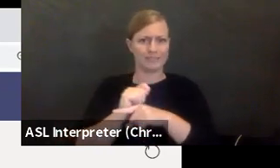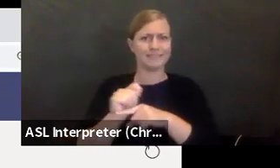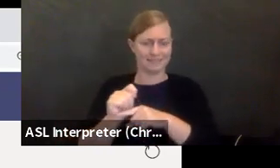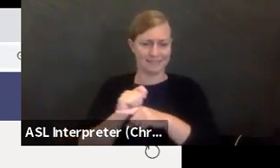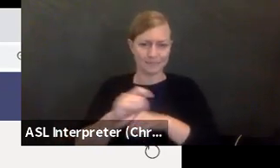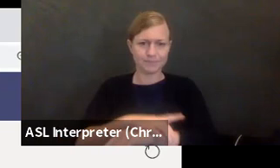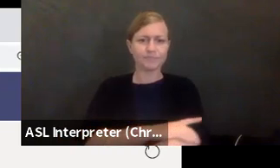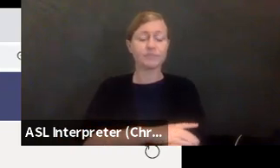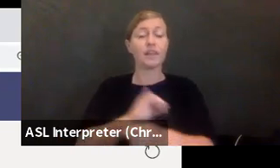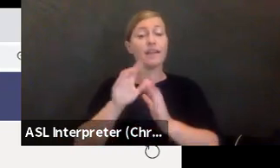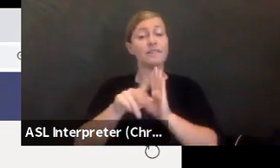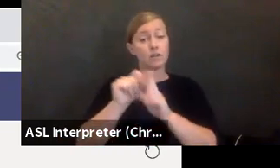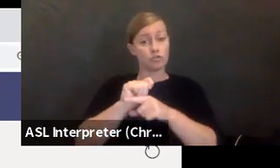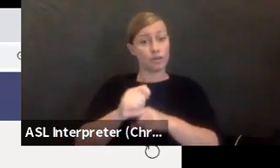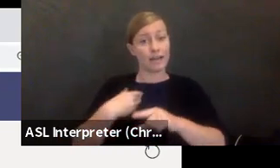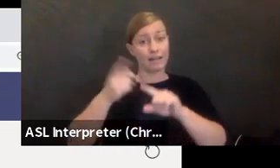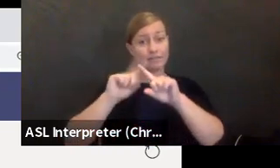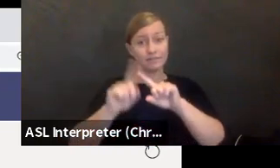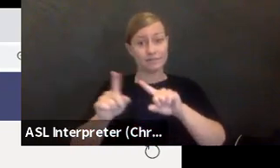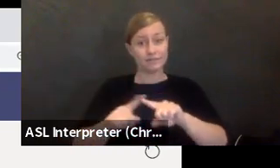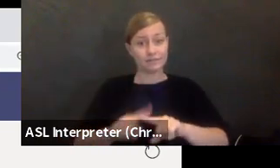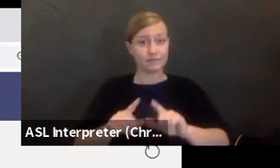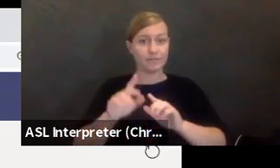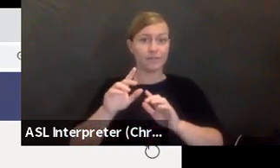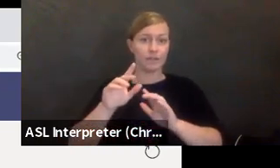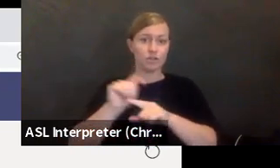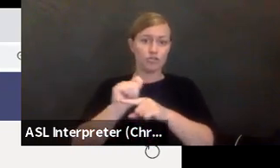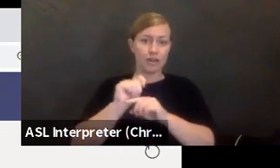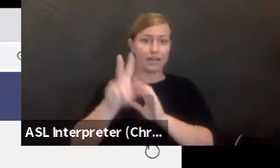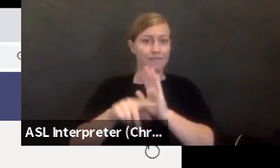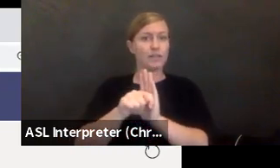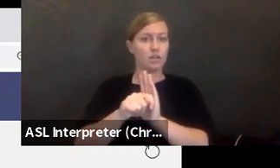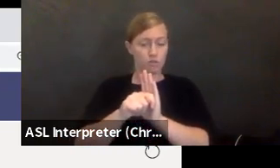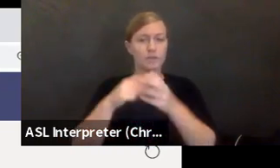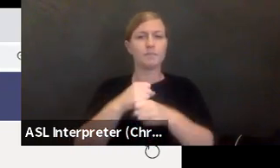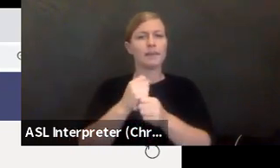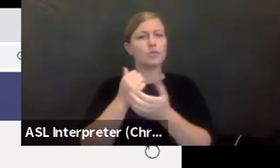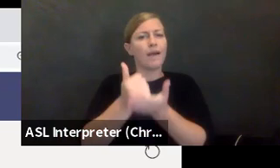Watch these video trainings. They have a set of materials